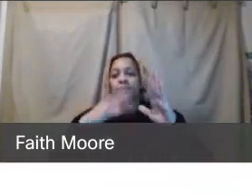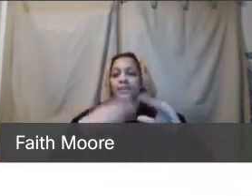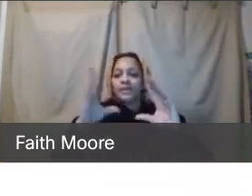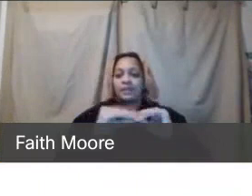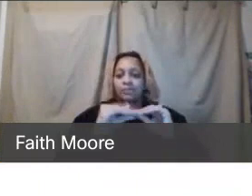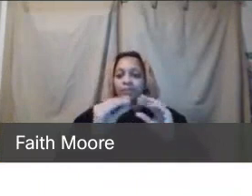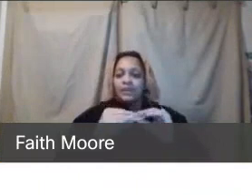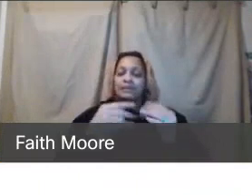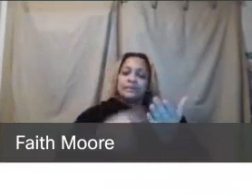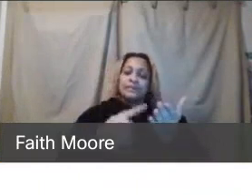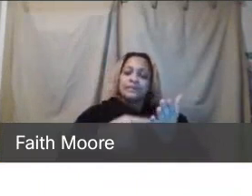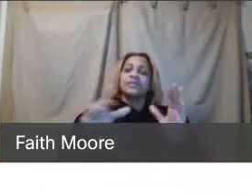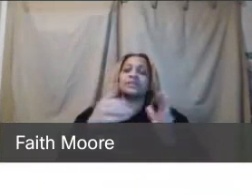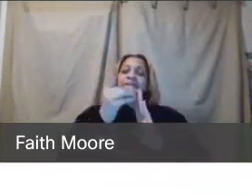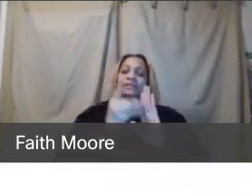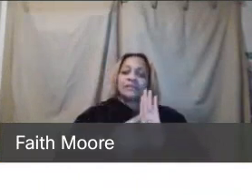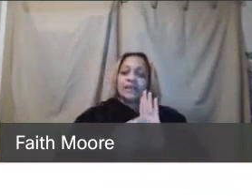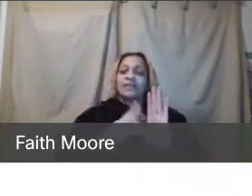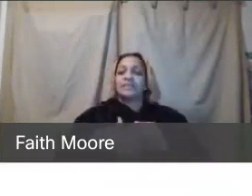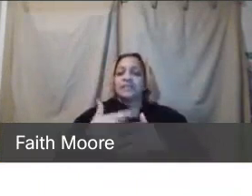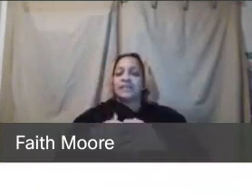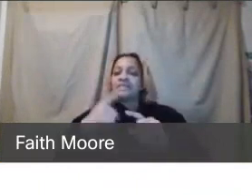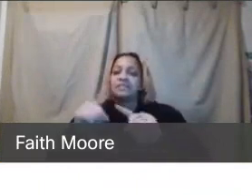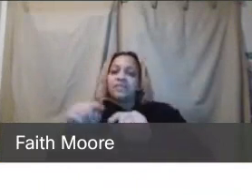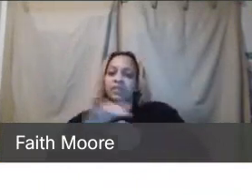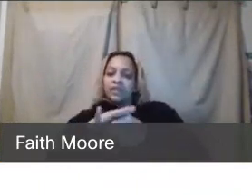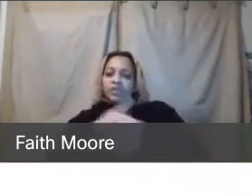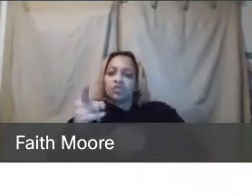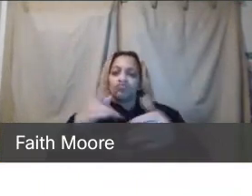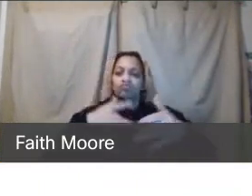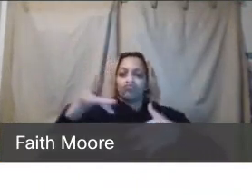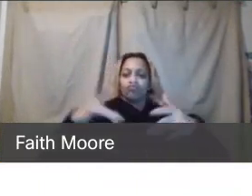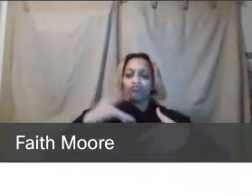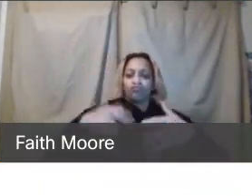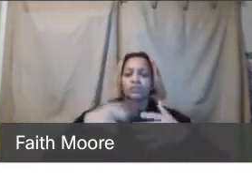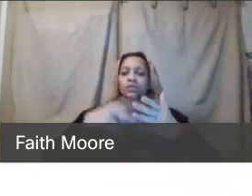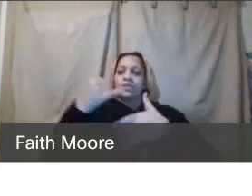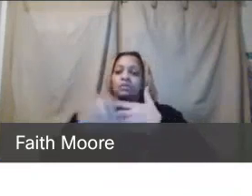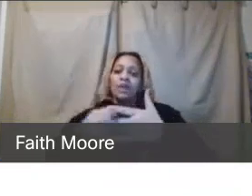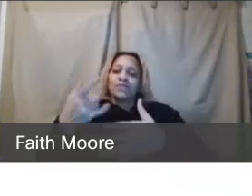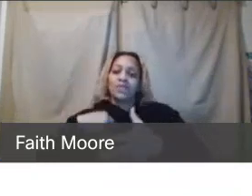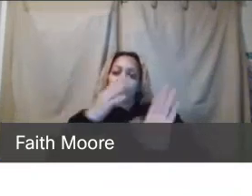especially those places that you're concerned about and the project is planned for a part.